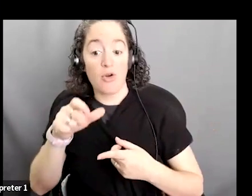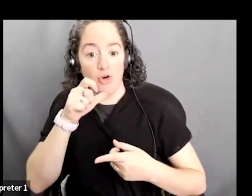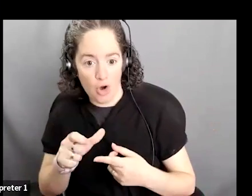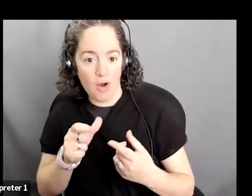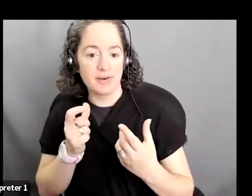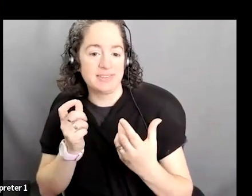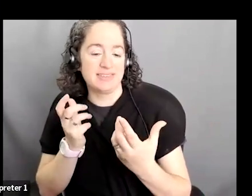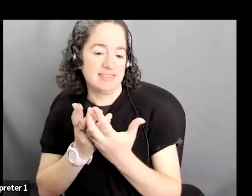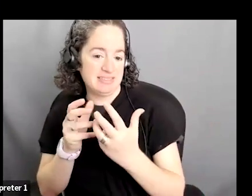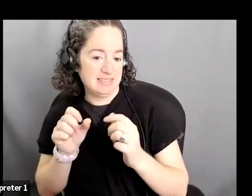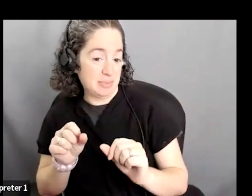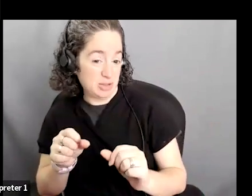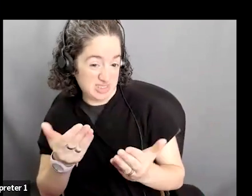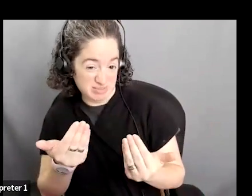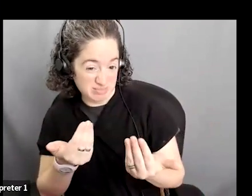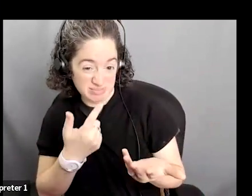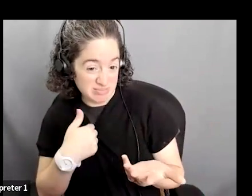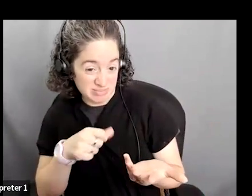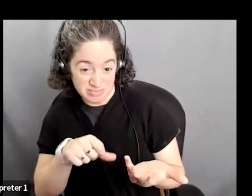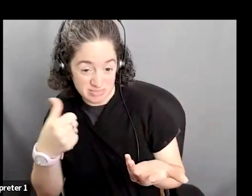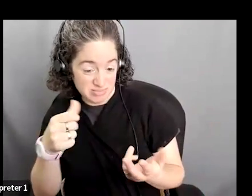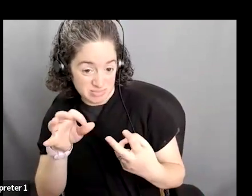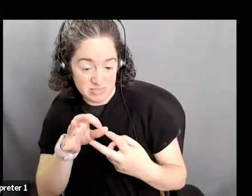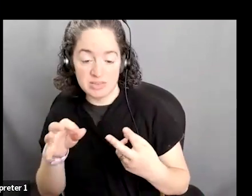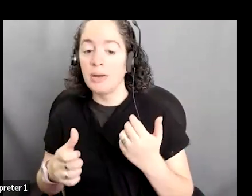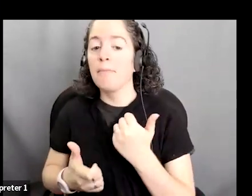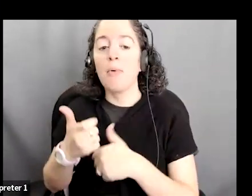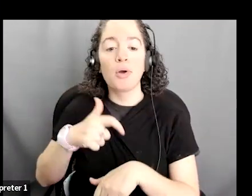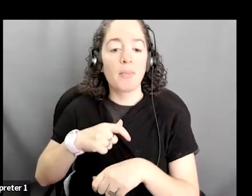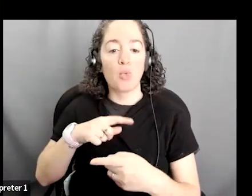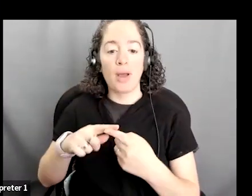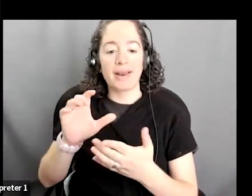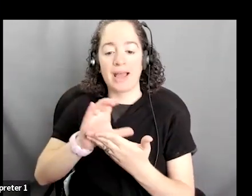Most of them, if the date picker, the big giant date picker is not accessible,